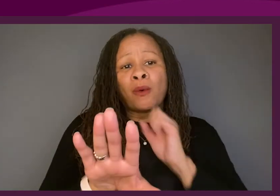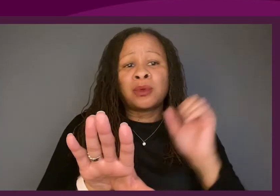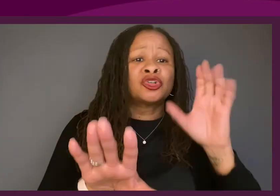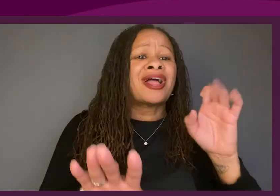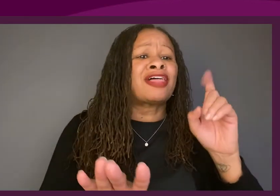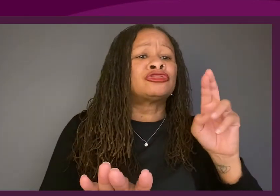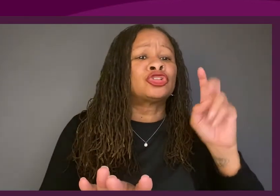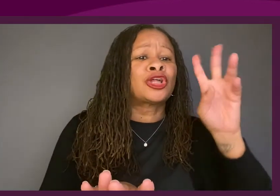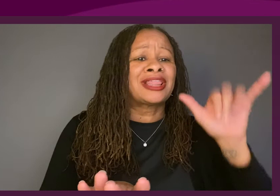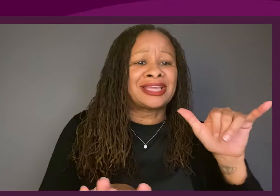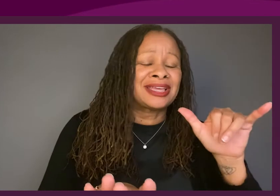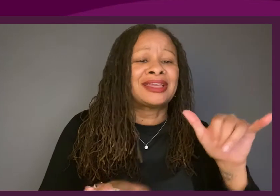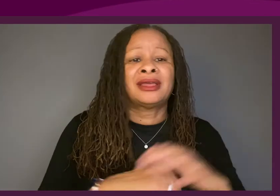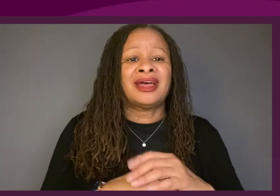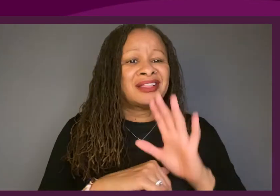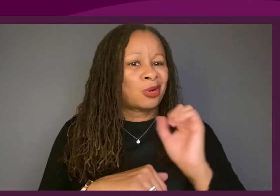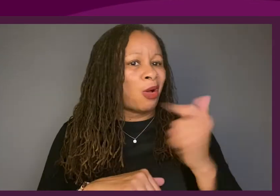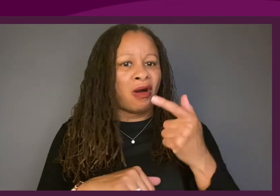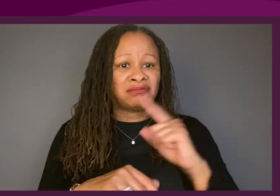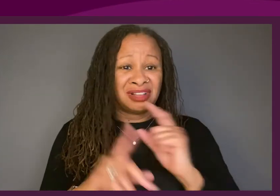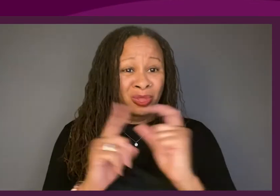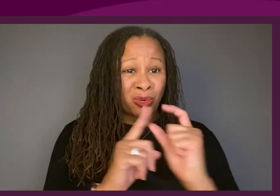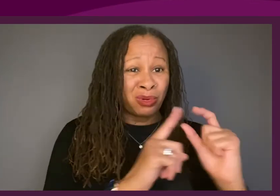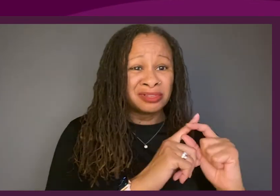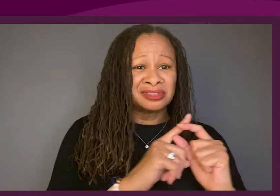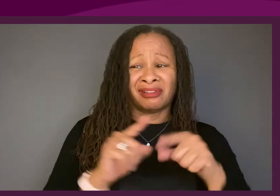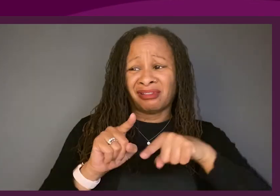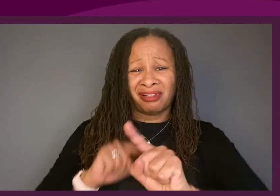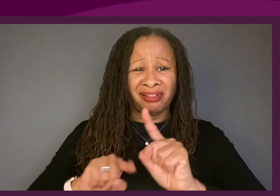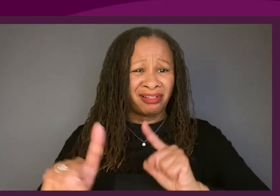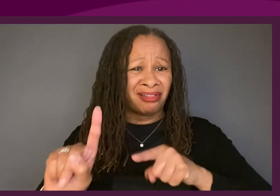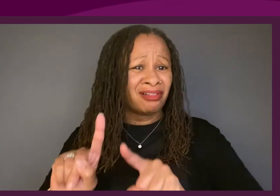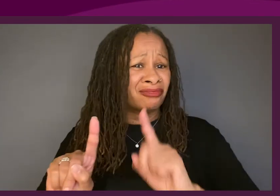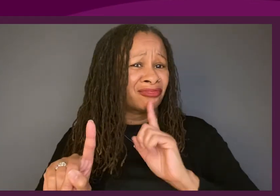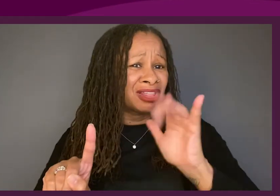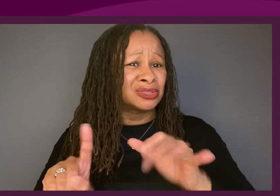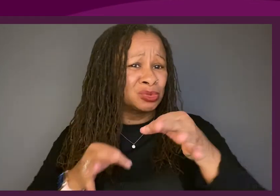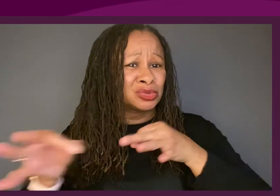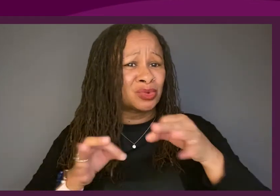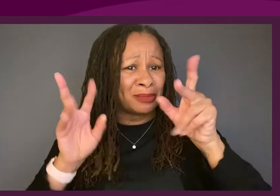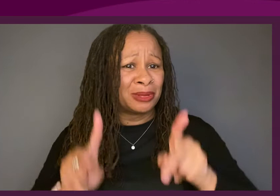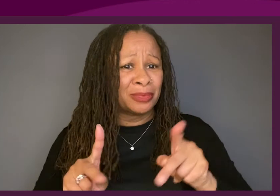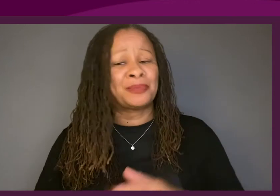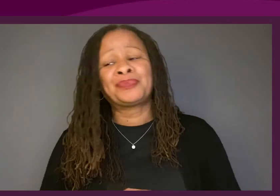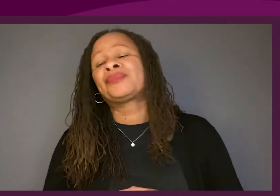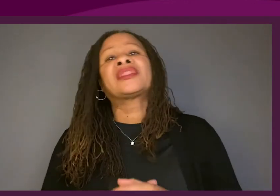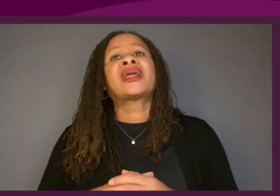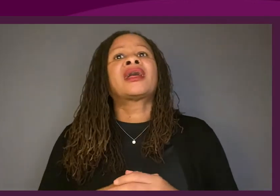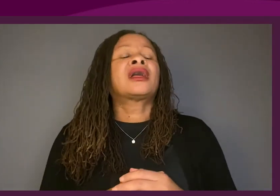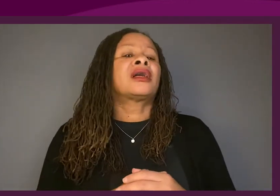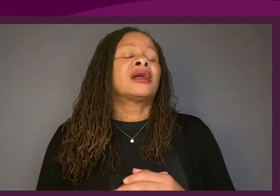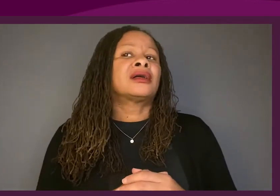But these are virtually all people with disabilities.